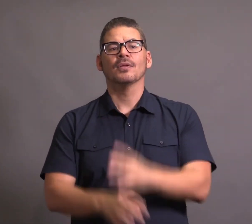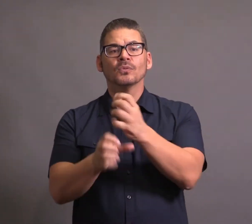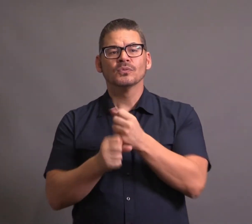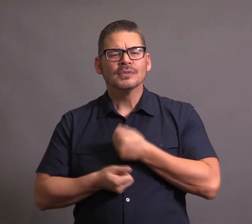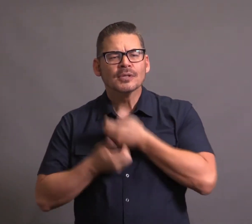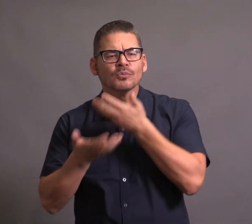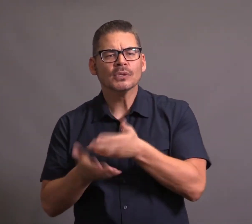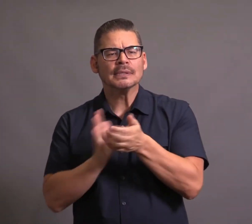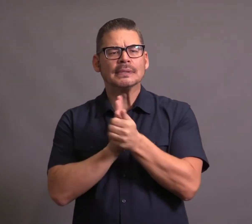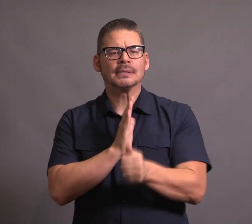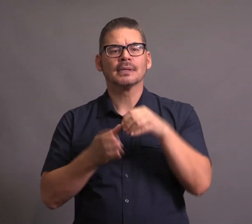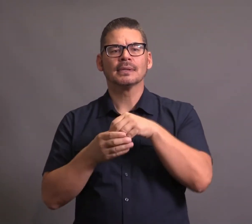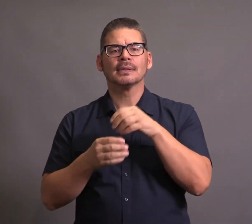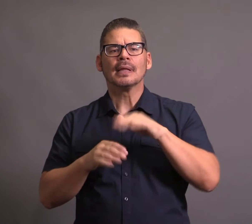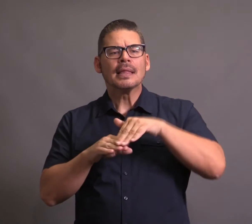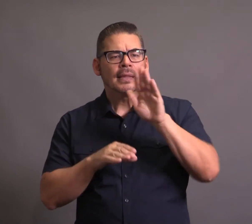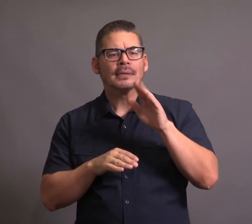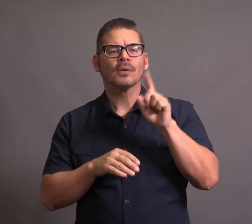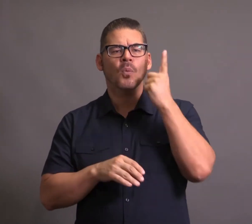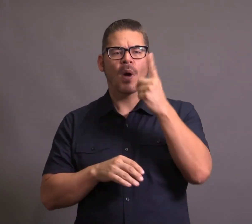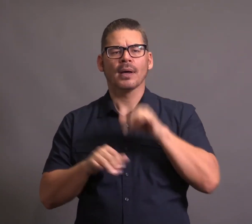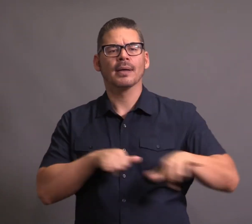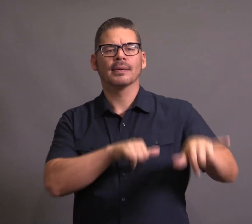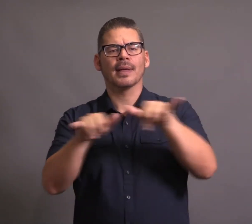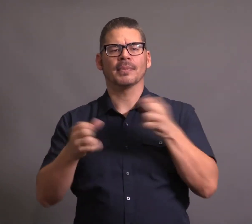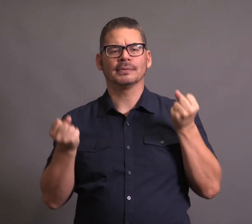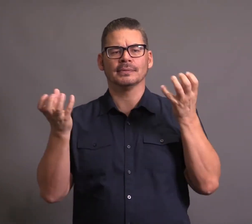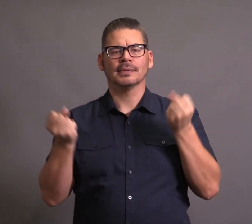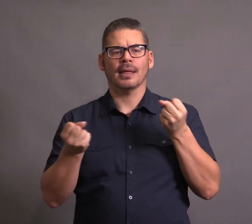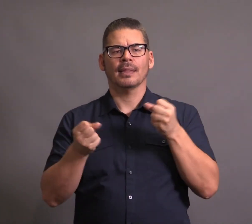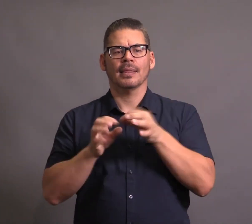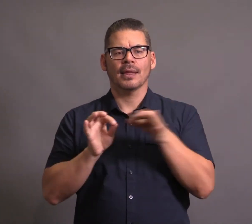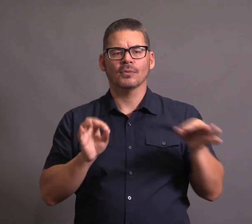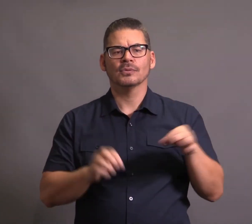Receptive and expressive competency in at least one commonly used sign language